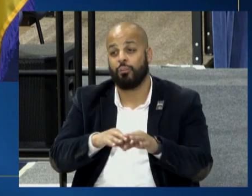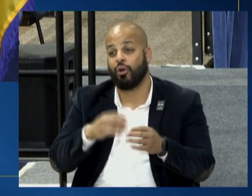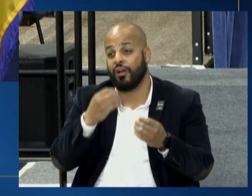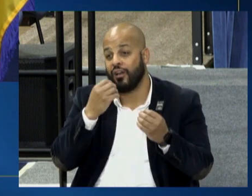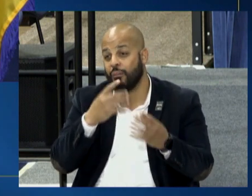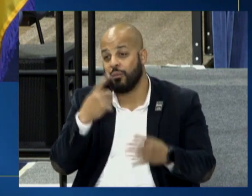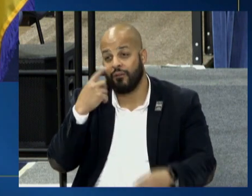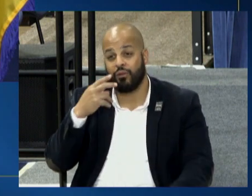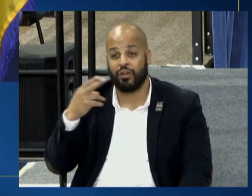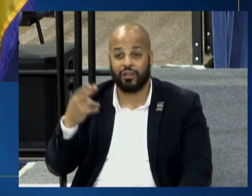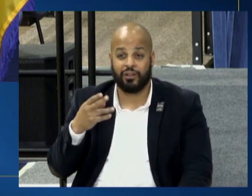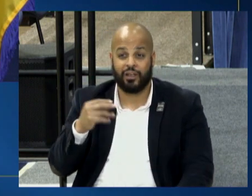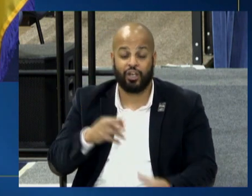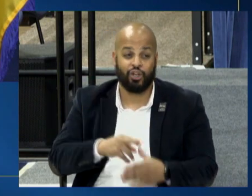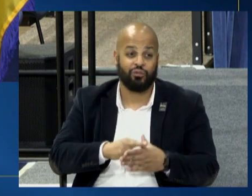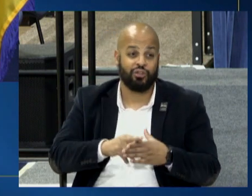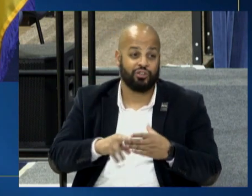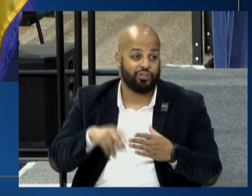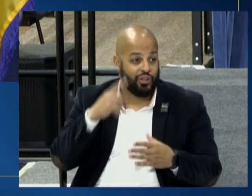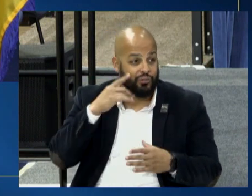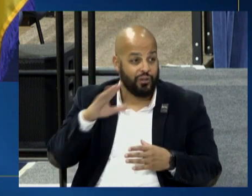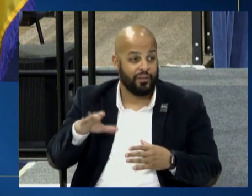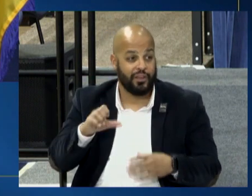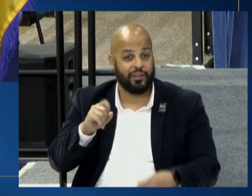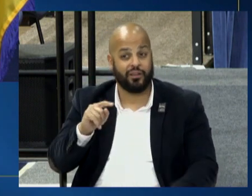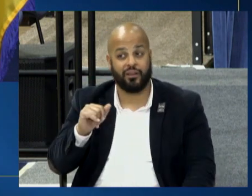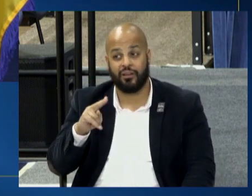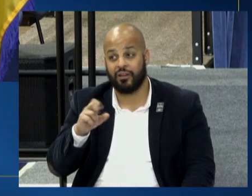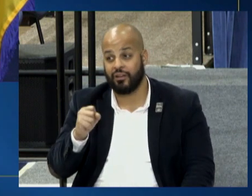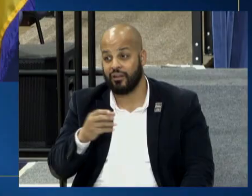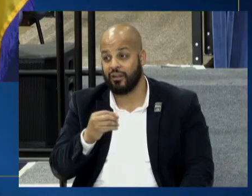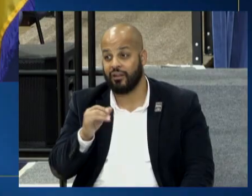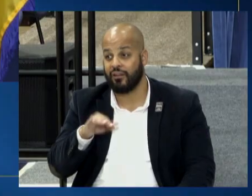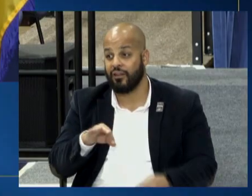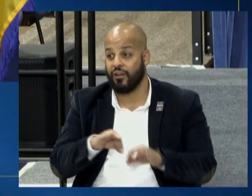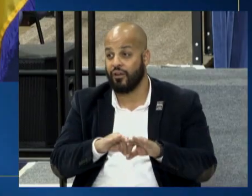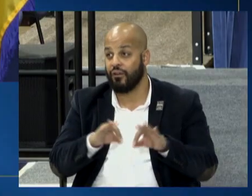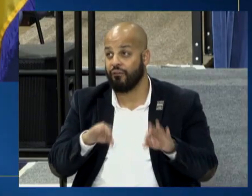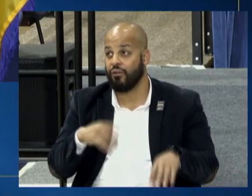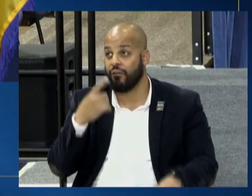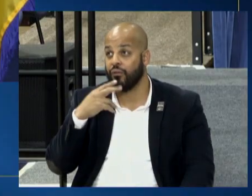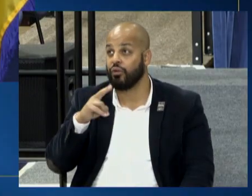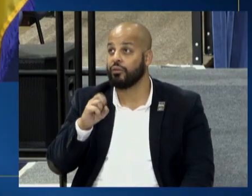and disease status, and EOM data elements form the core of USCDI+Cancer. So, we can